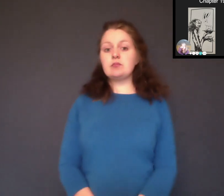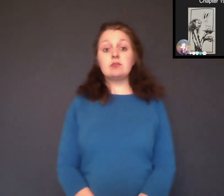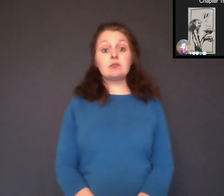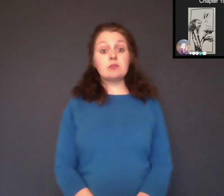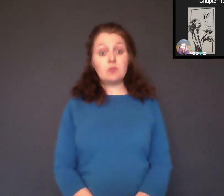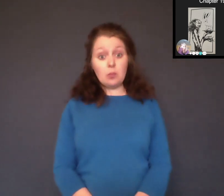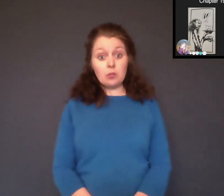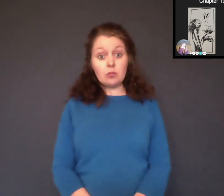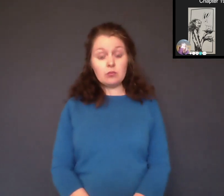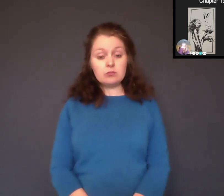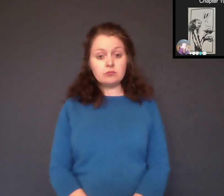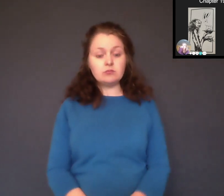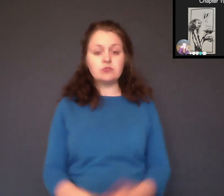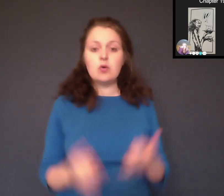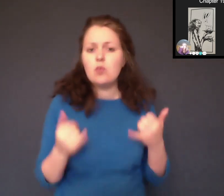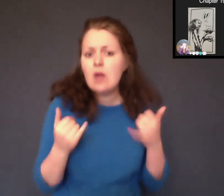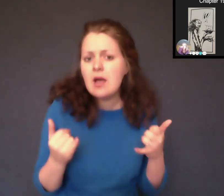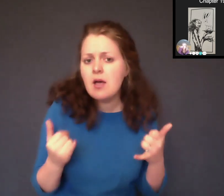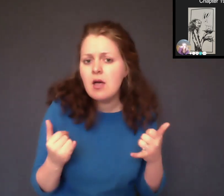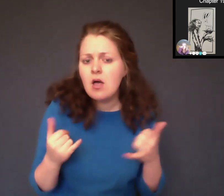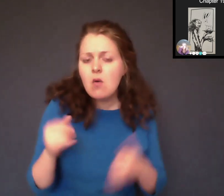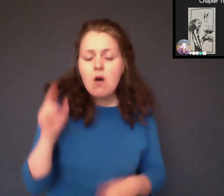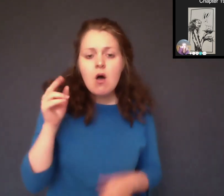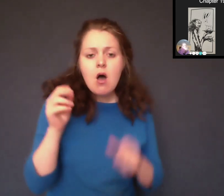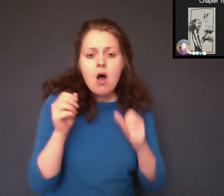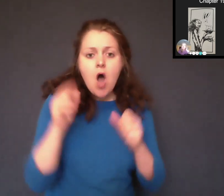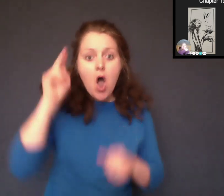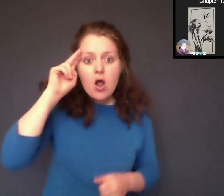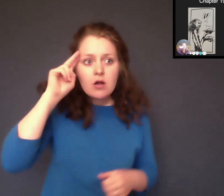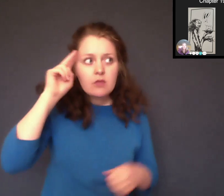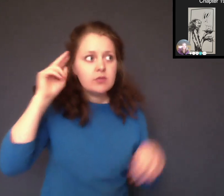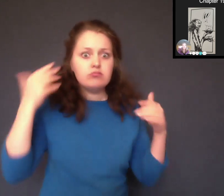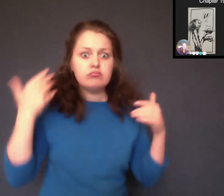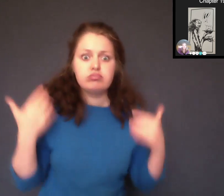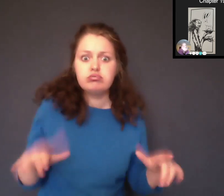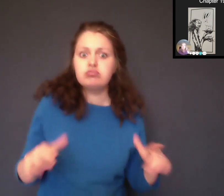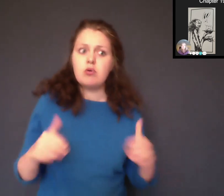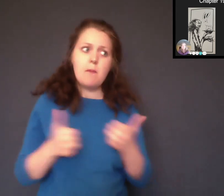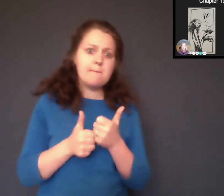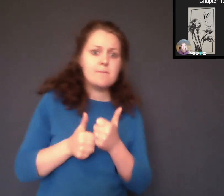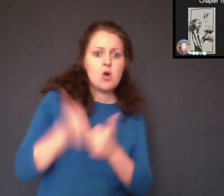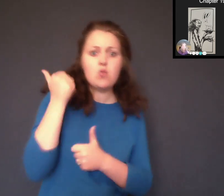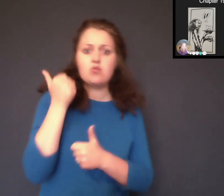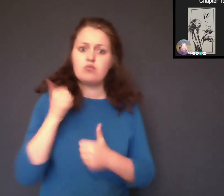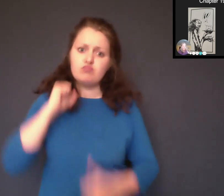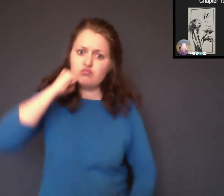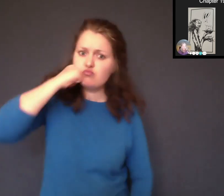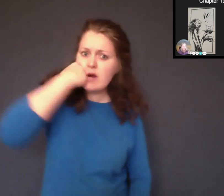so right now i harvey is like the bravest character i have ever seen